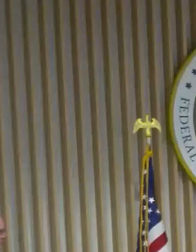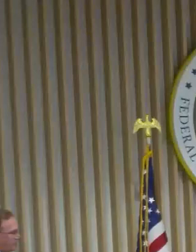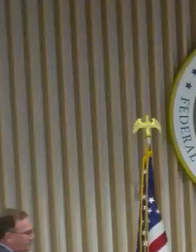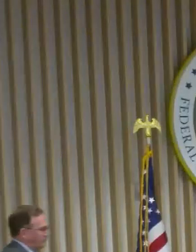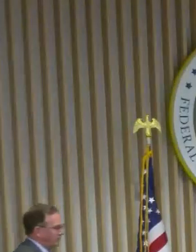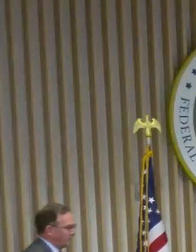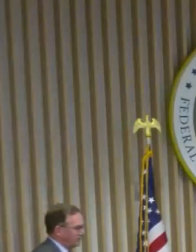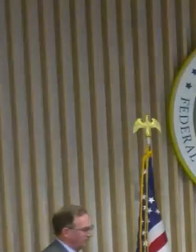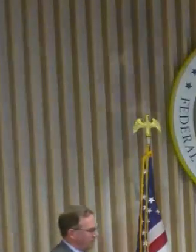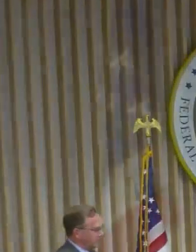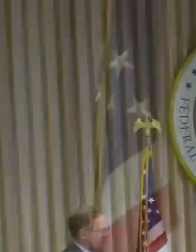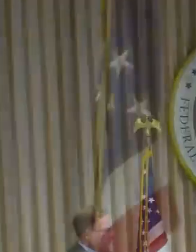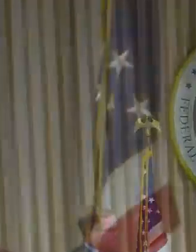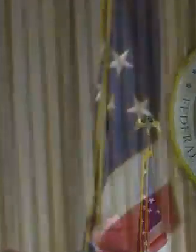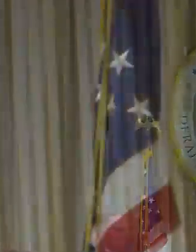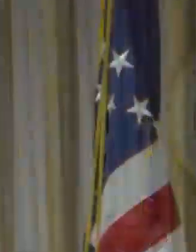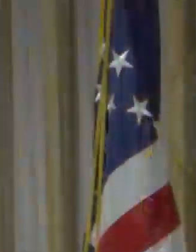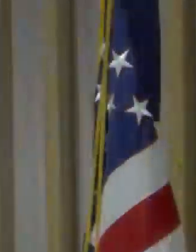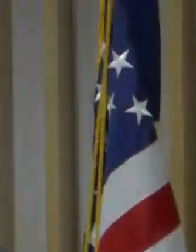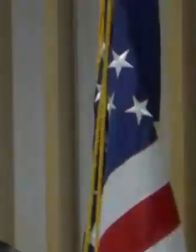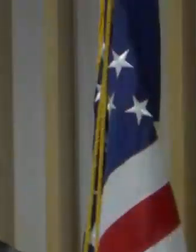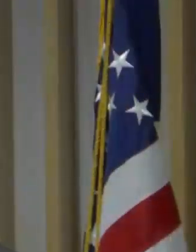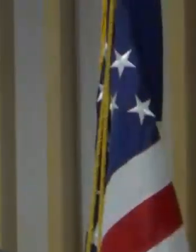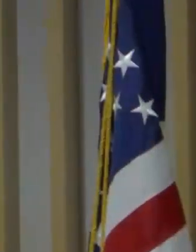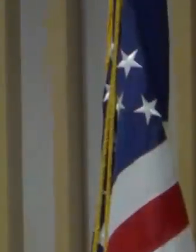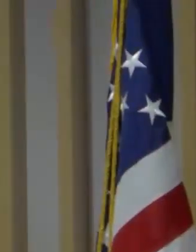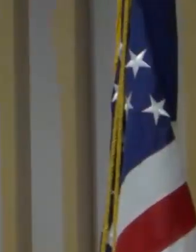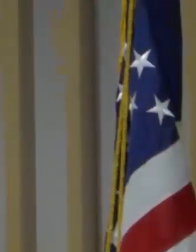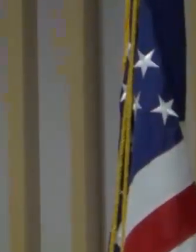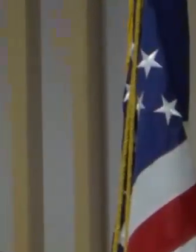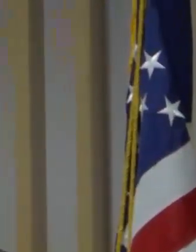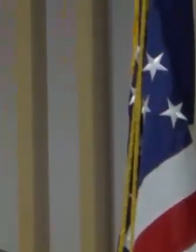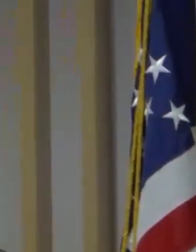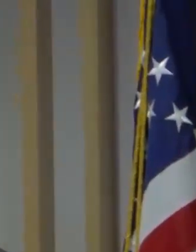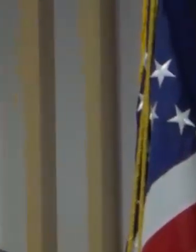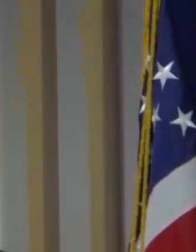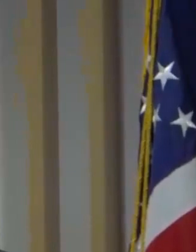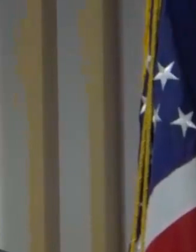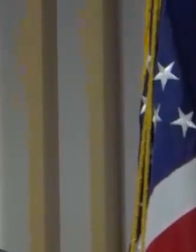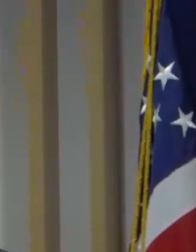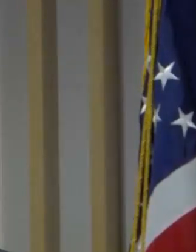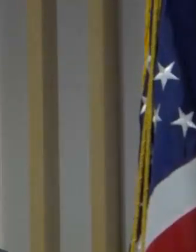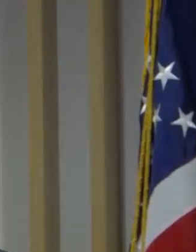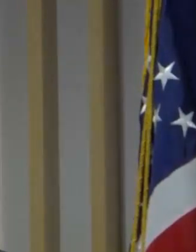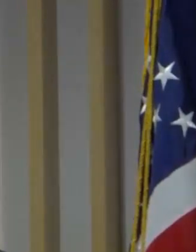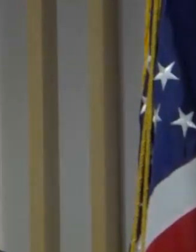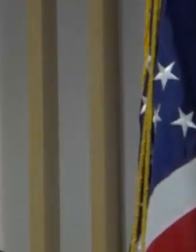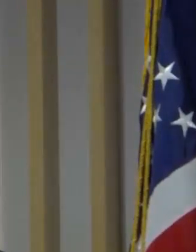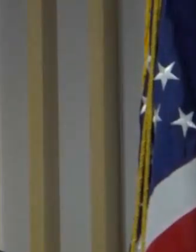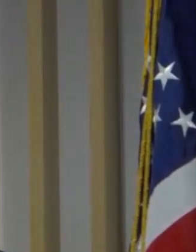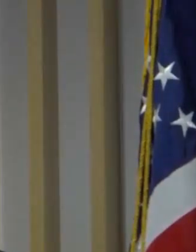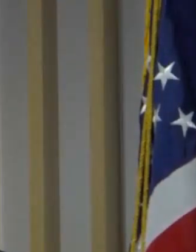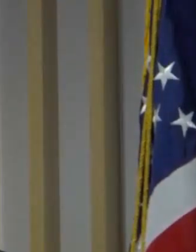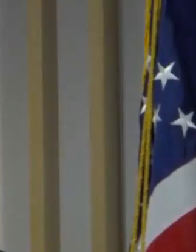YOUR LONG-STANDING APPROACH TO USF CONJURATION FACTORS AND COLLECTING MONEY FOR THAT. HOW DO YOU SEE THAT? WE ARE REVIEWING THE LETTER AND